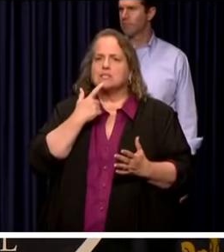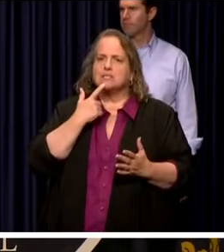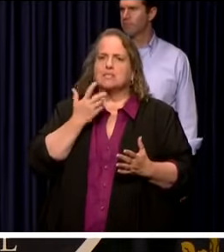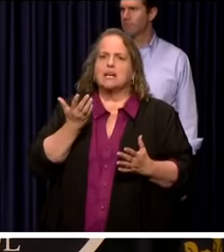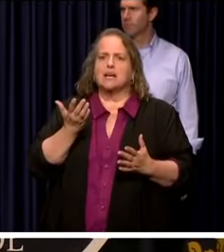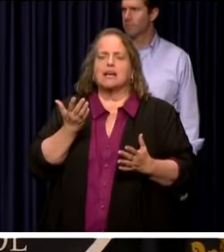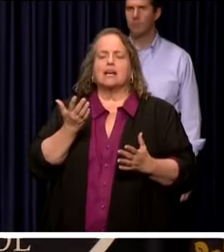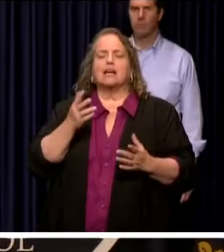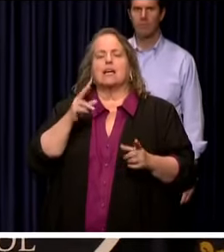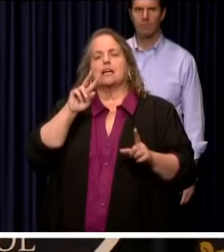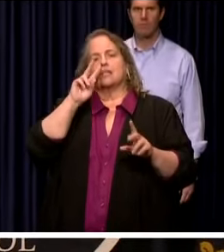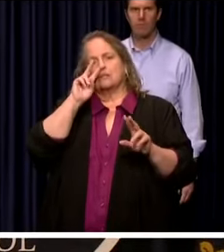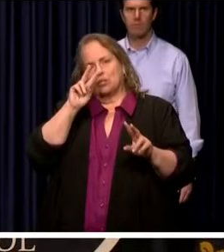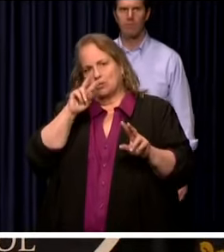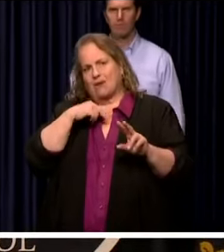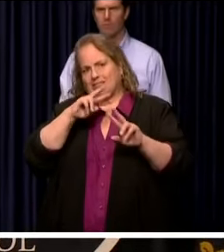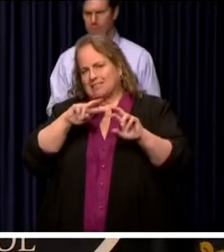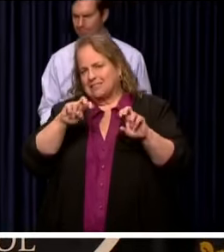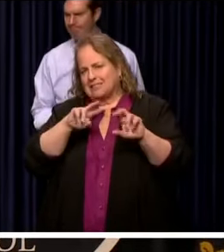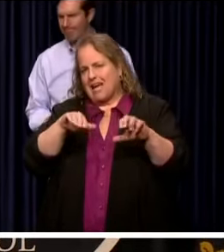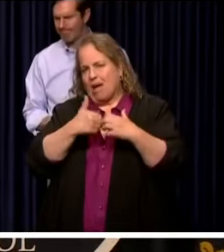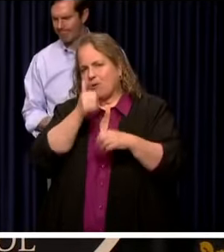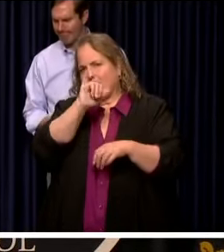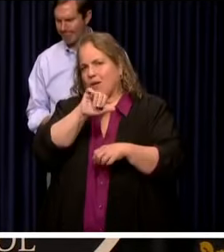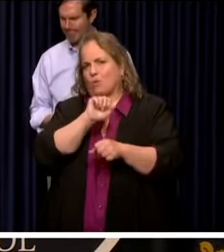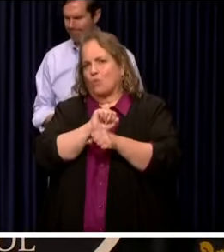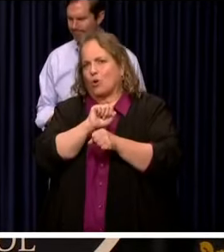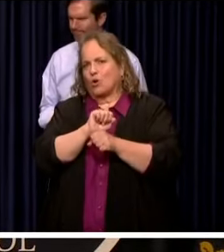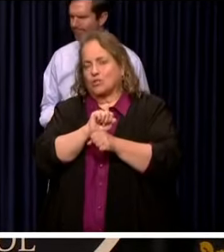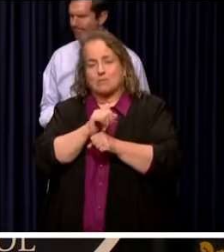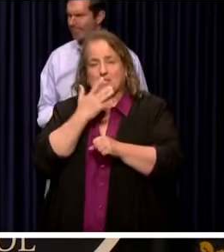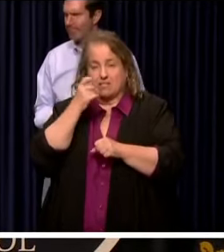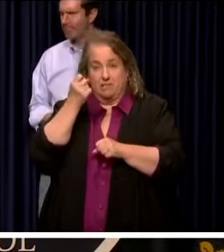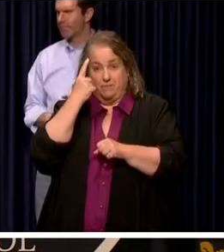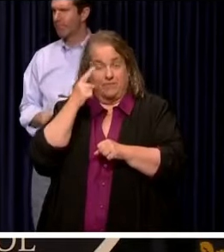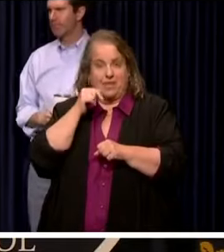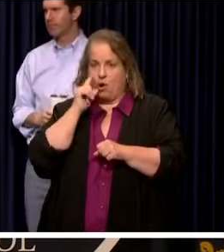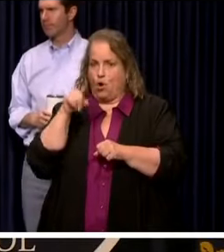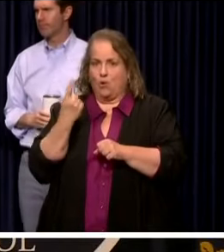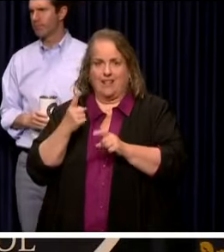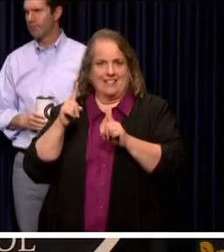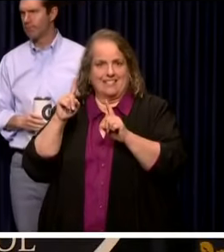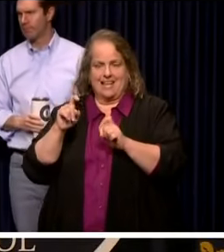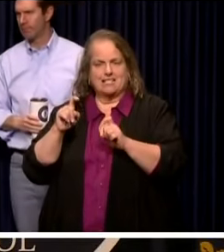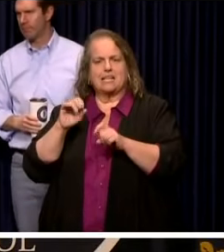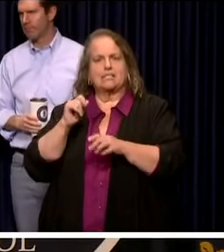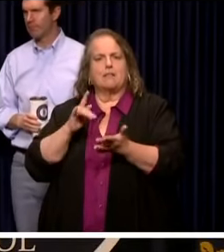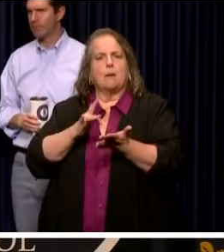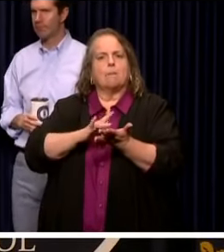THESE TYPICALLY TAKE SOME ONE TO ON TWO DAYS AFTER THE VERY FIRST PAYMENT COMES IN.